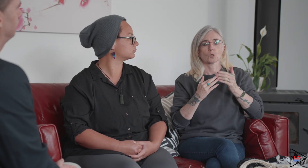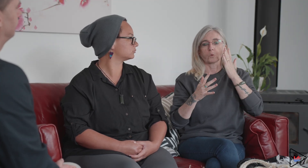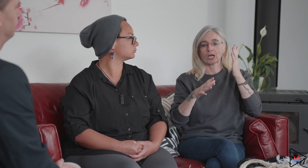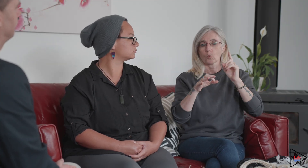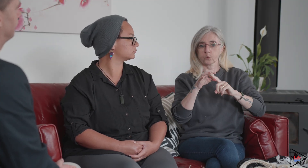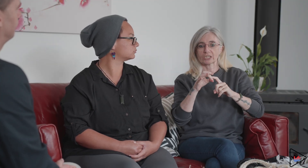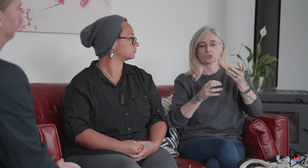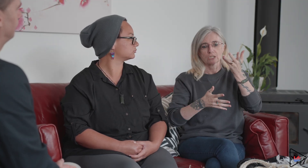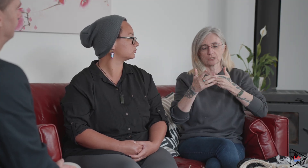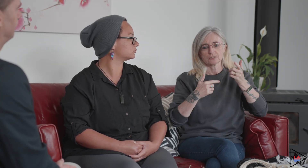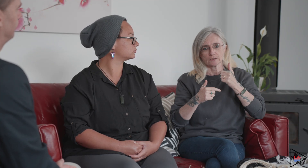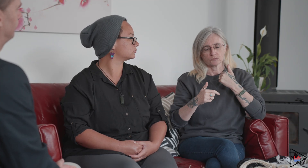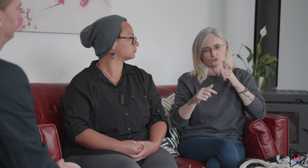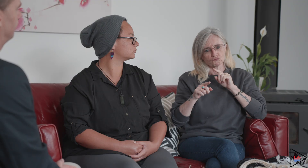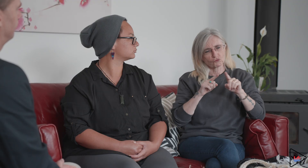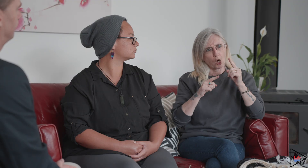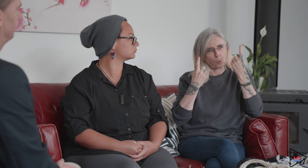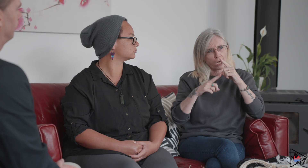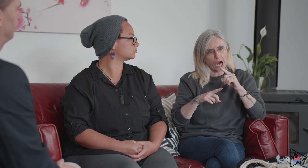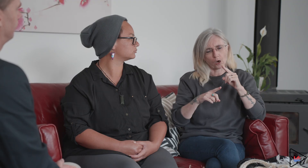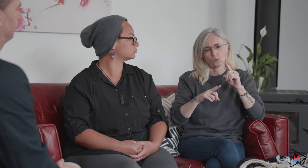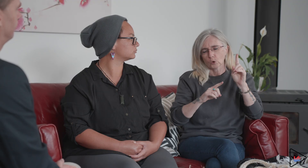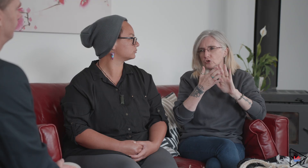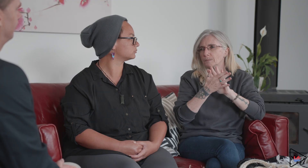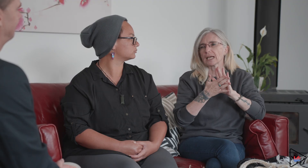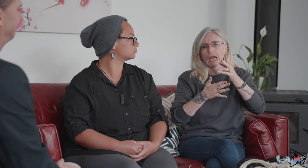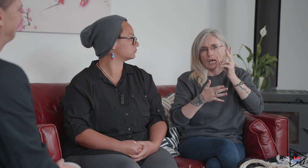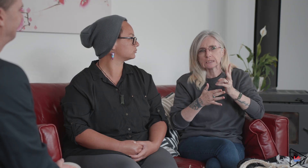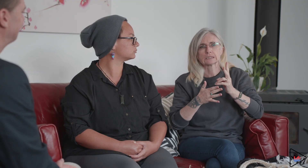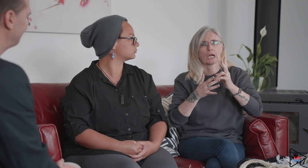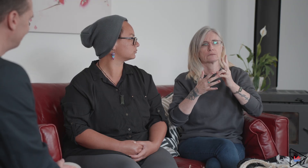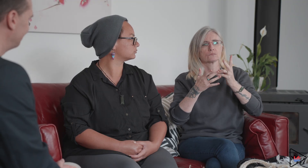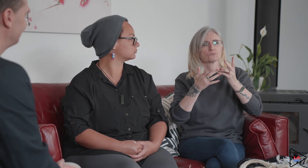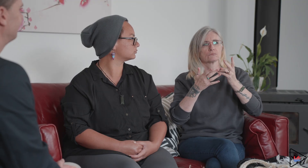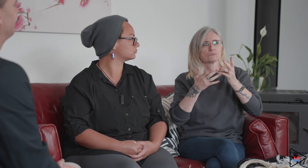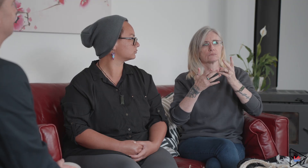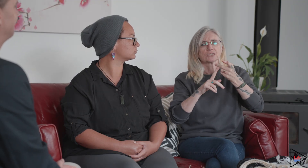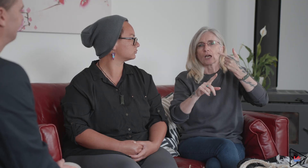hearing people when it comes to learning. And so when we got the assignments and so on,